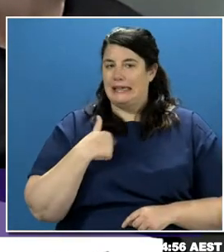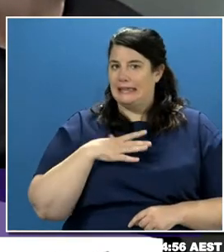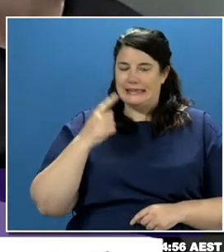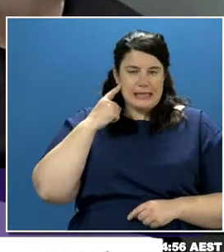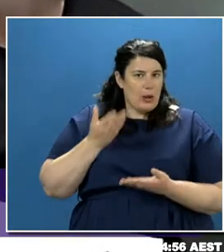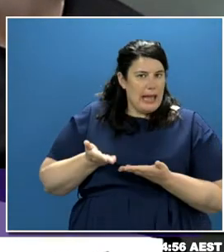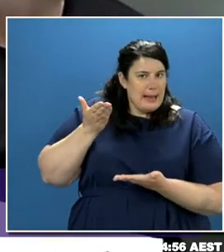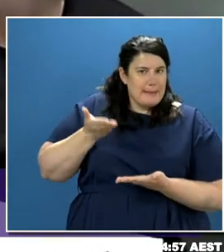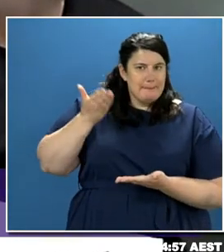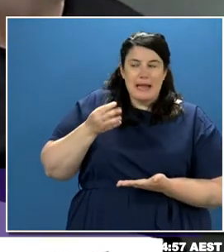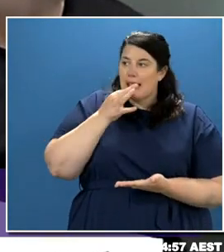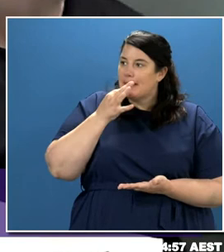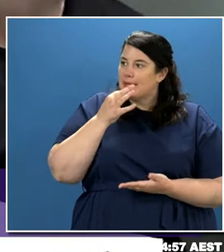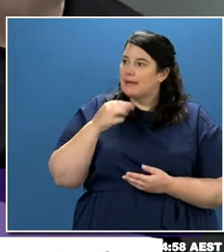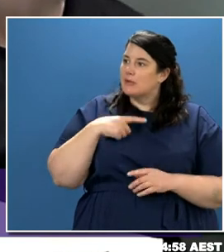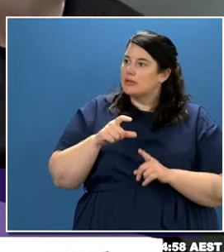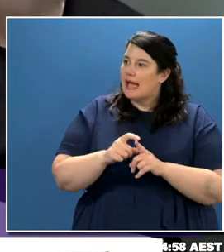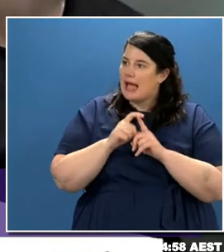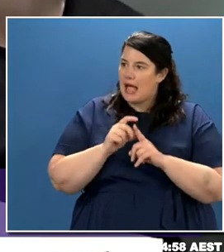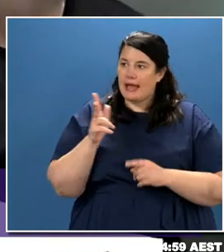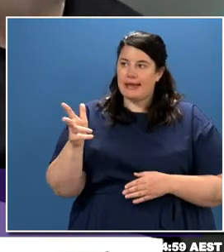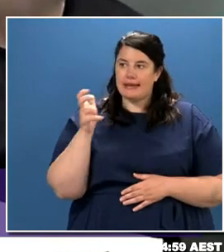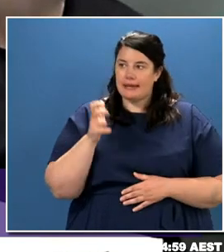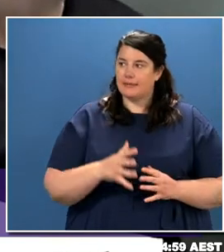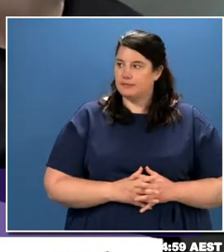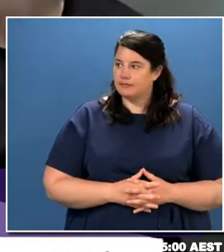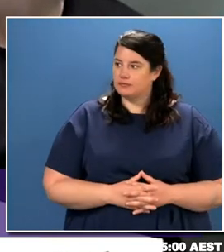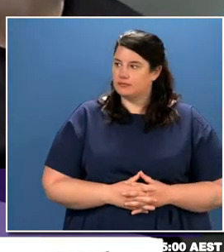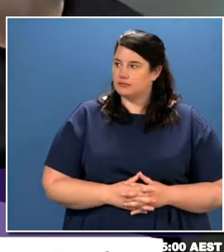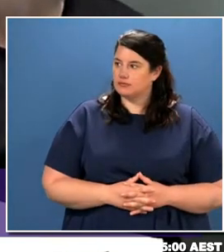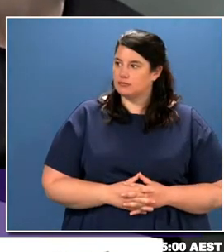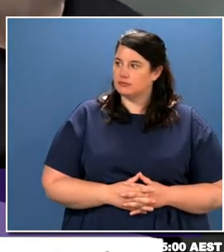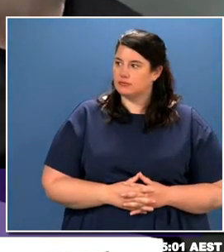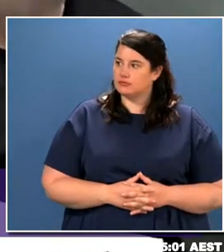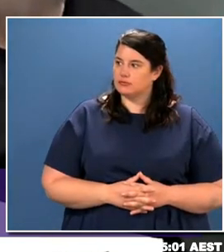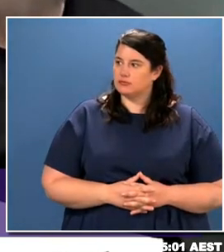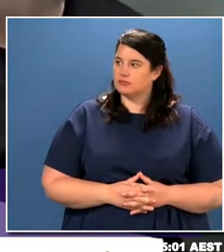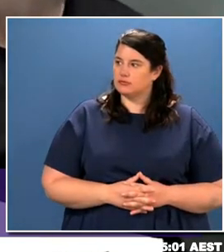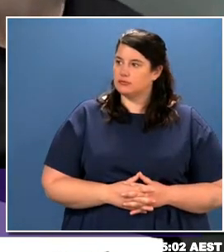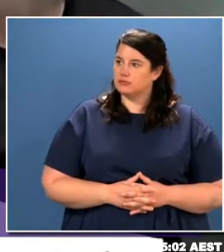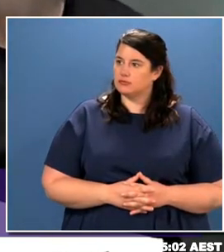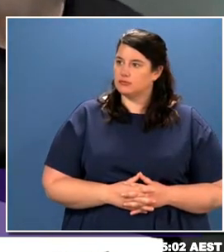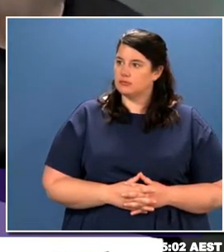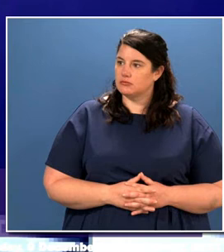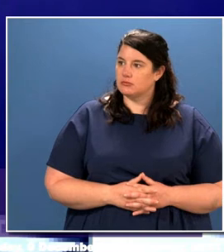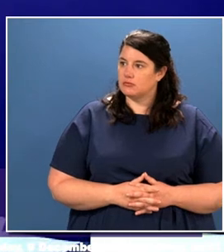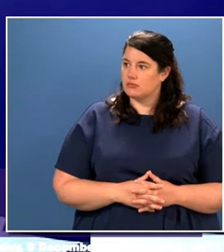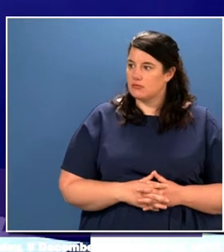whether we can be given advice what should be done. Is it possible to be closer to whatever